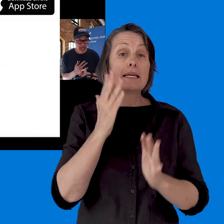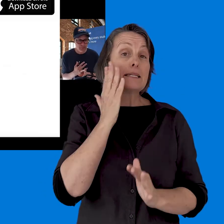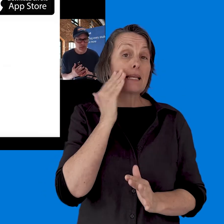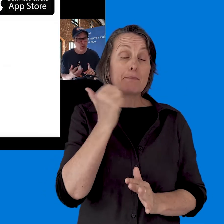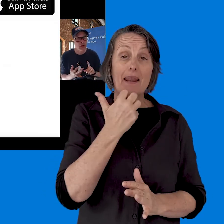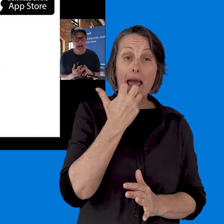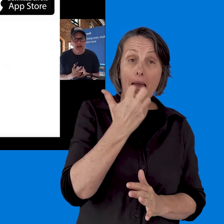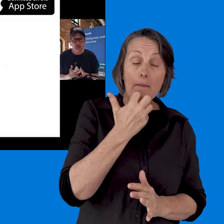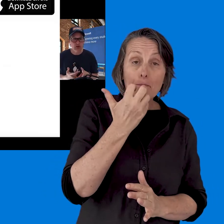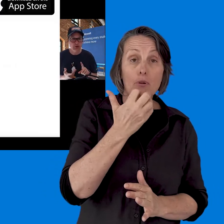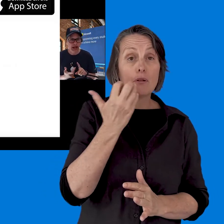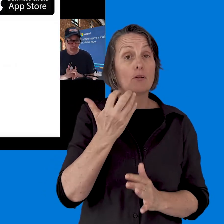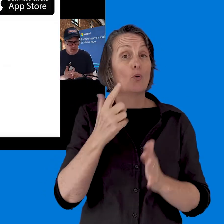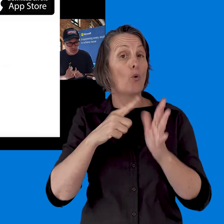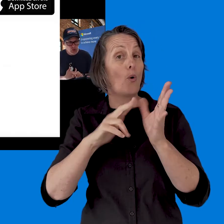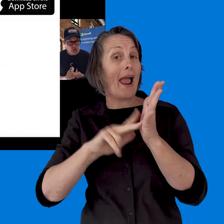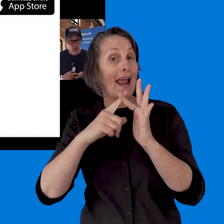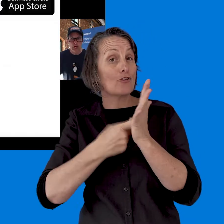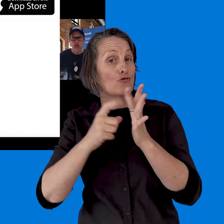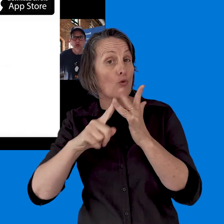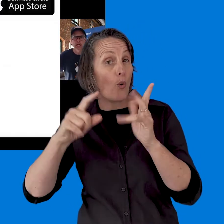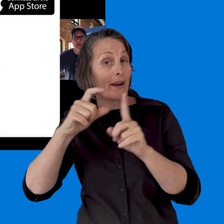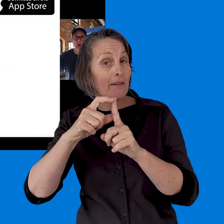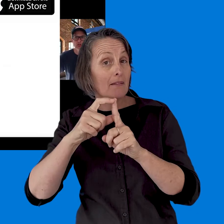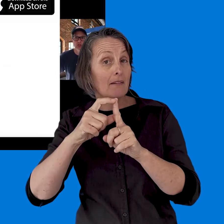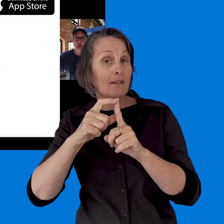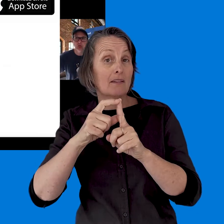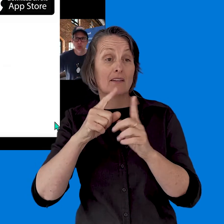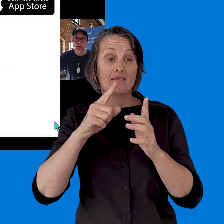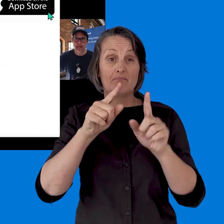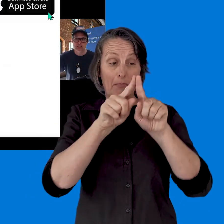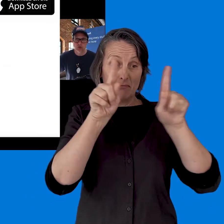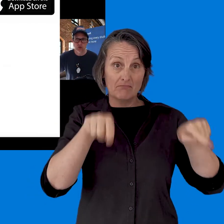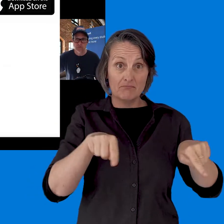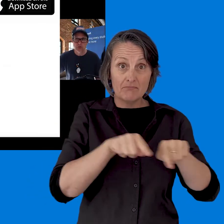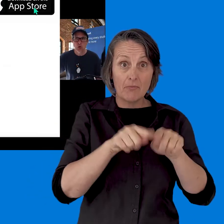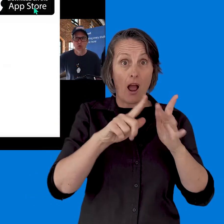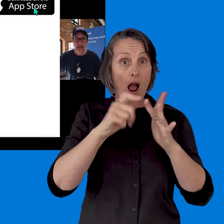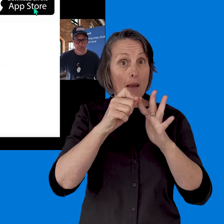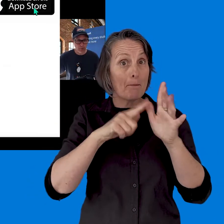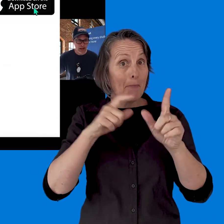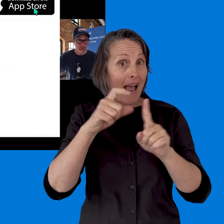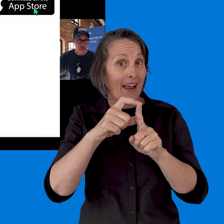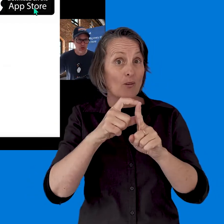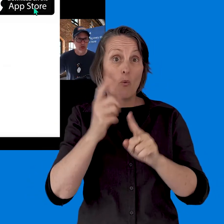tablet or an Android or an Apple phone, you can go to the Google Play Store or the Apple App Store.